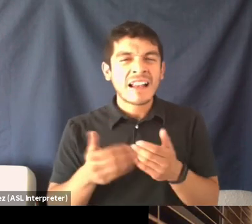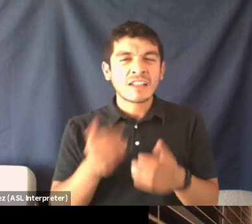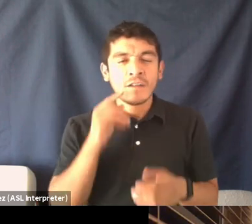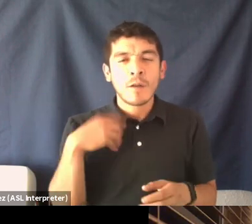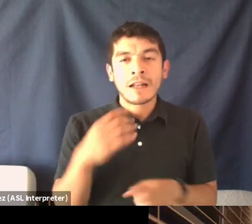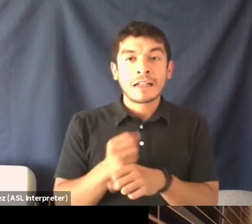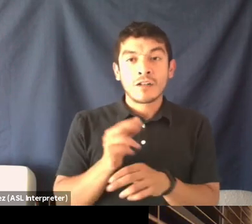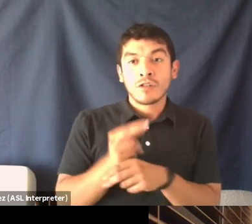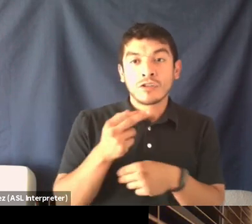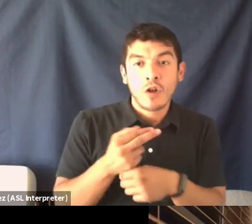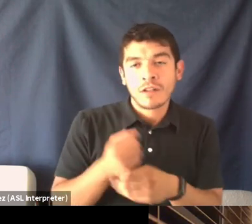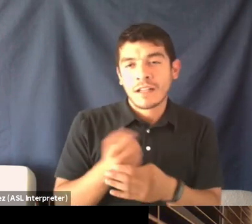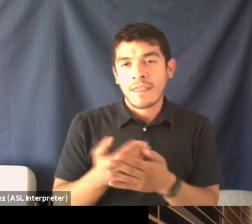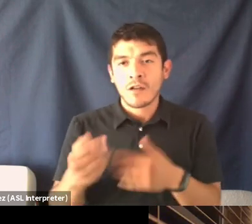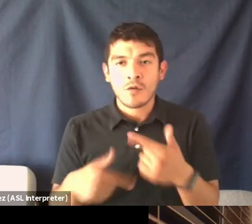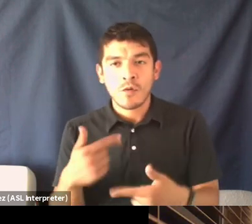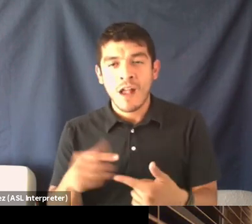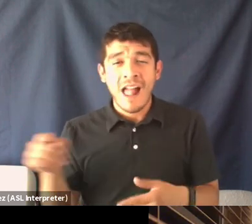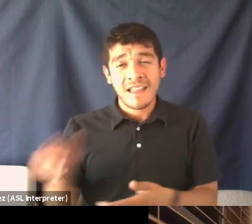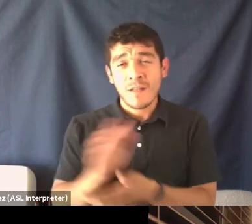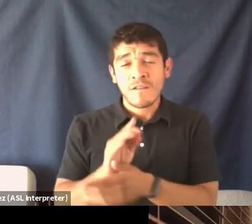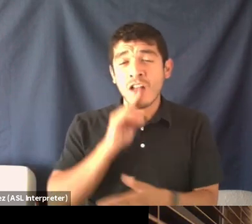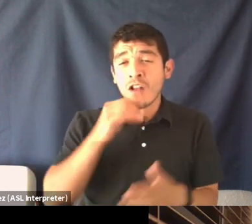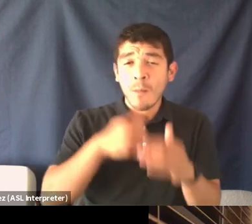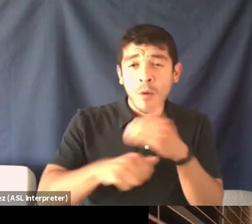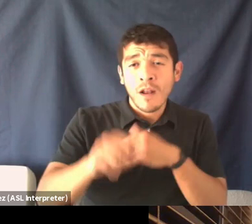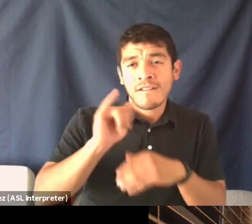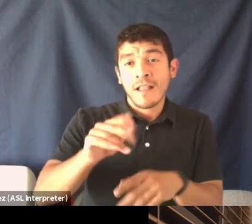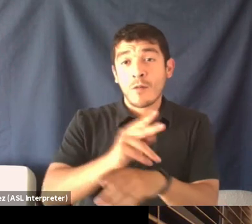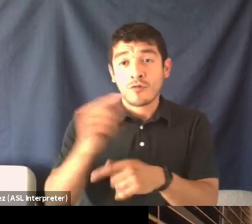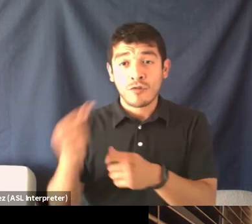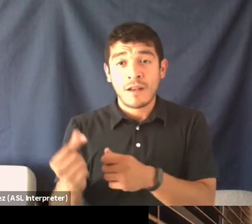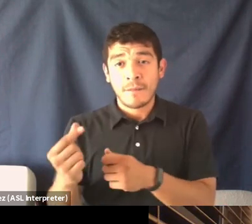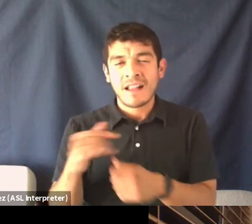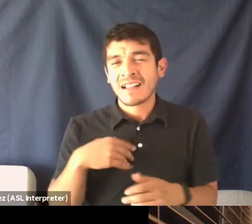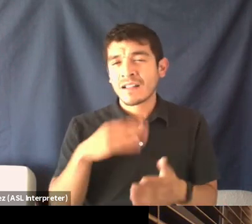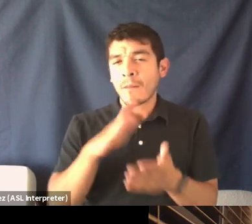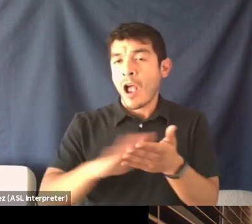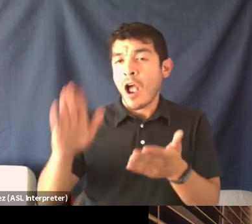to get things going. And this film was actually born out of that program. This was my college thesis that then I kept kind of